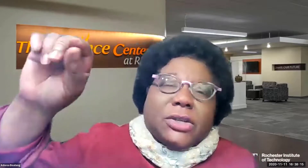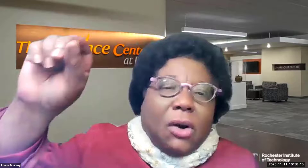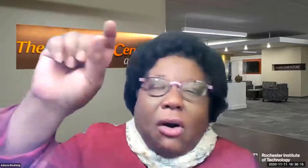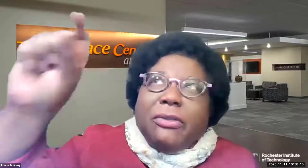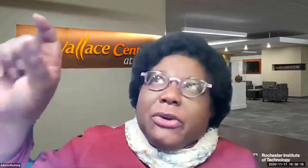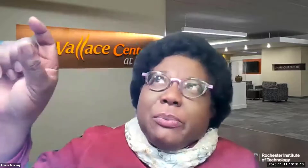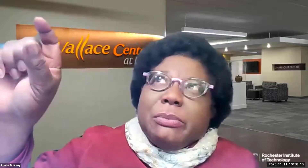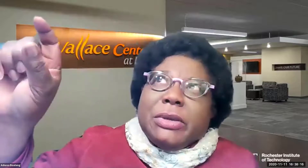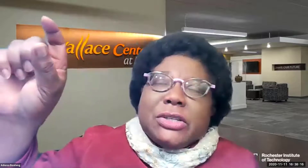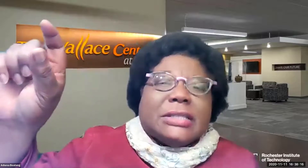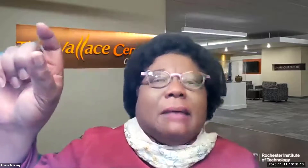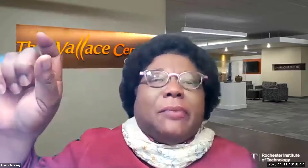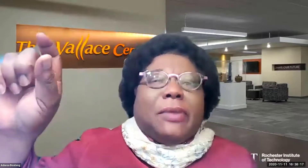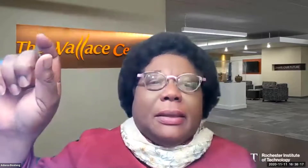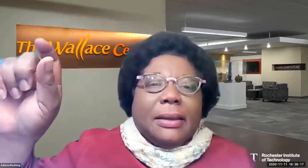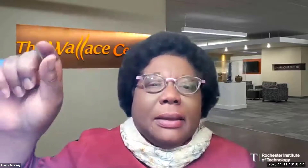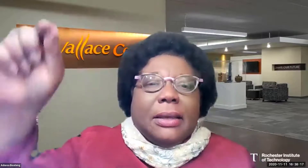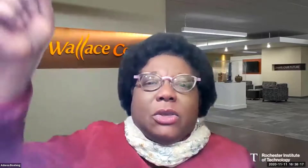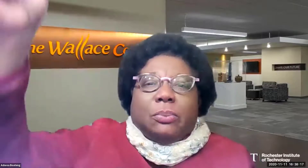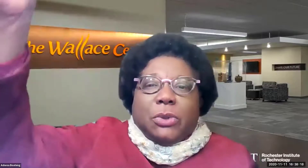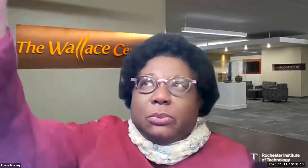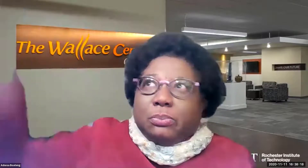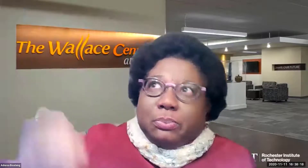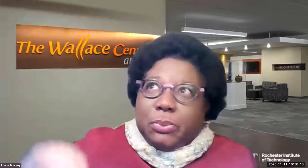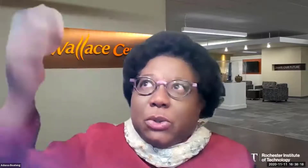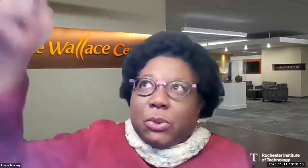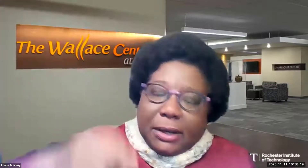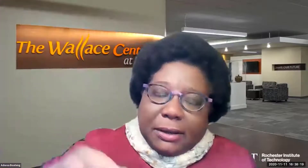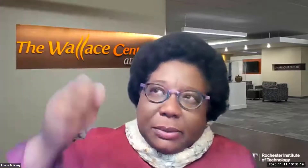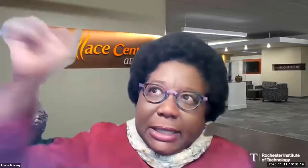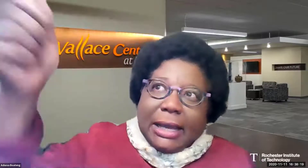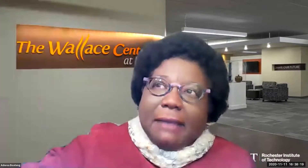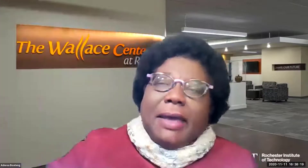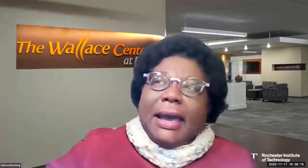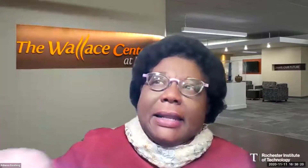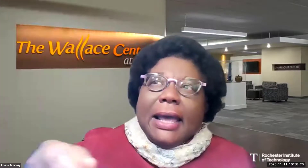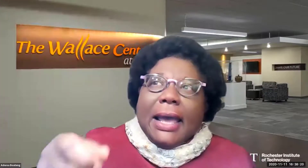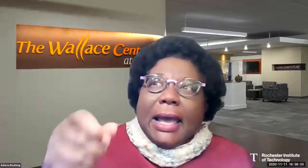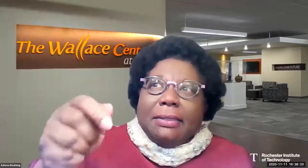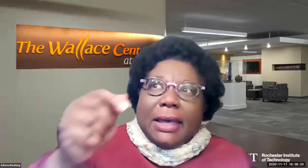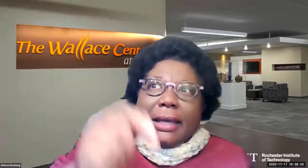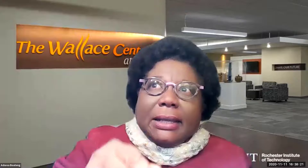click on that and then